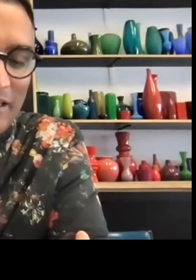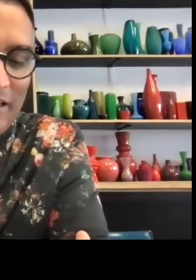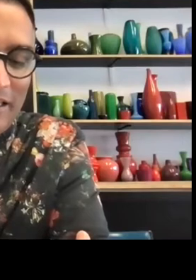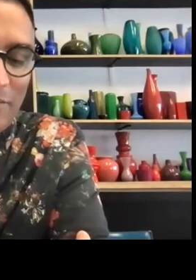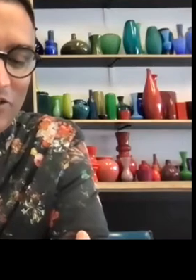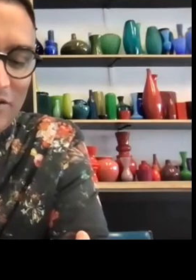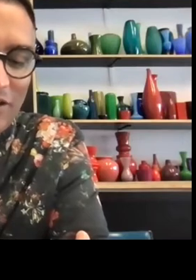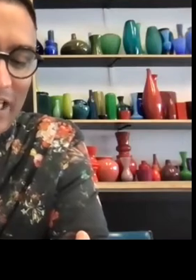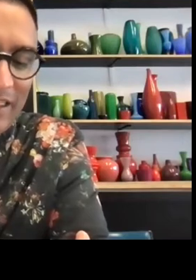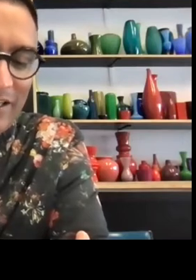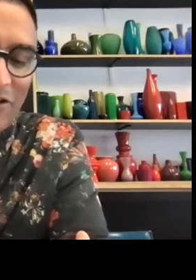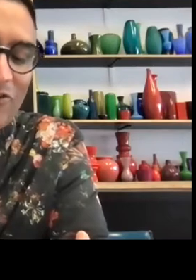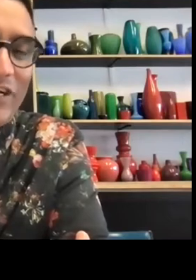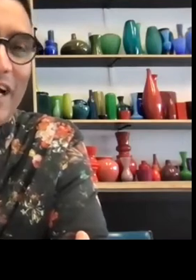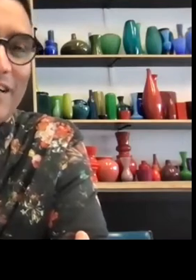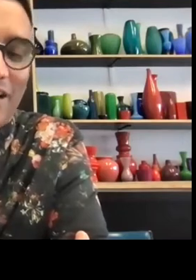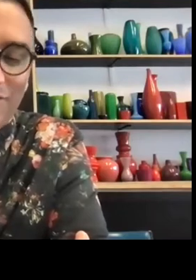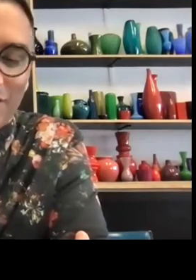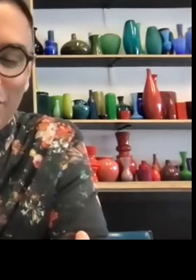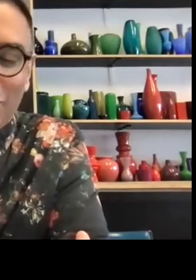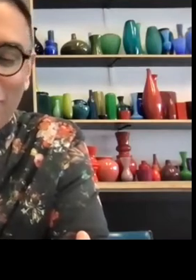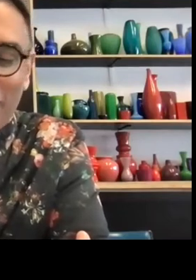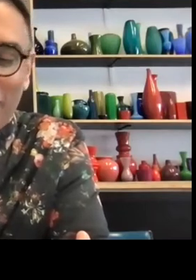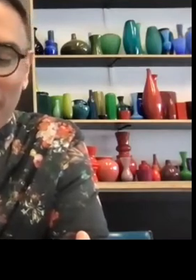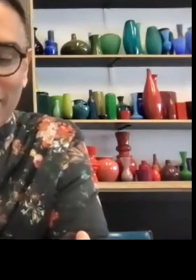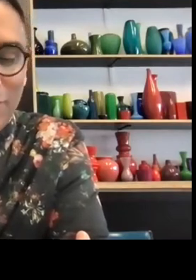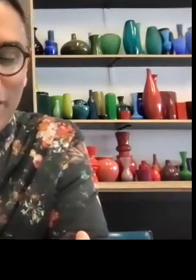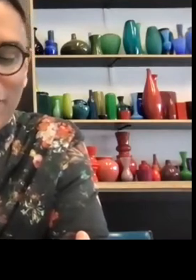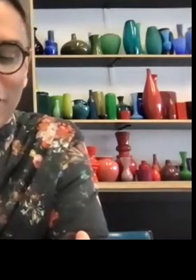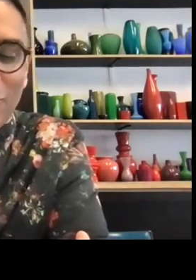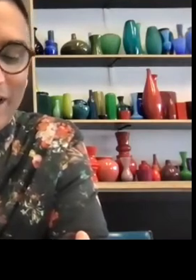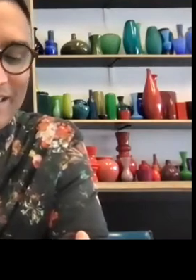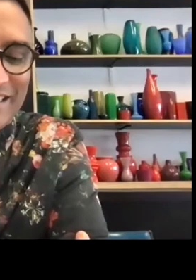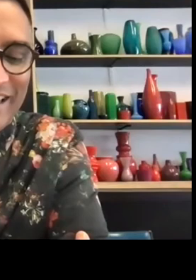the image is not nothing concrete archives curated by lisa radford and iwani scarce